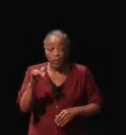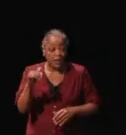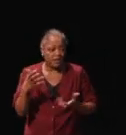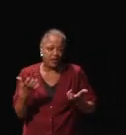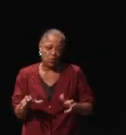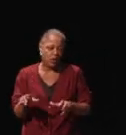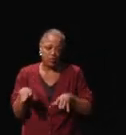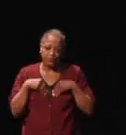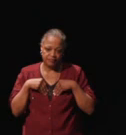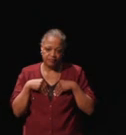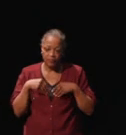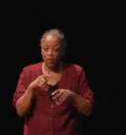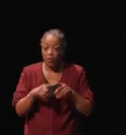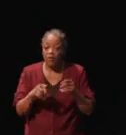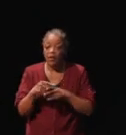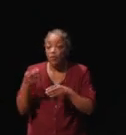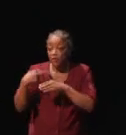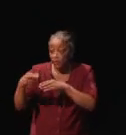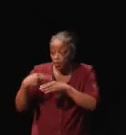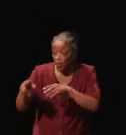But, they didn't refer people to Ken.